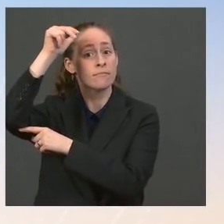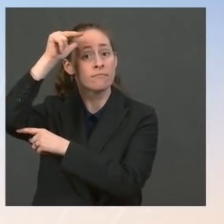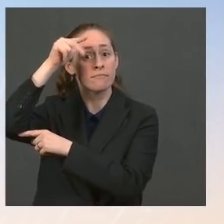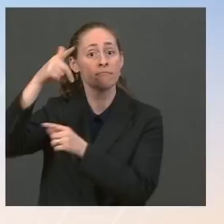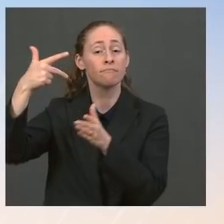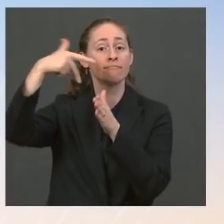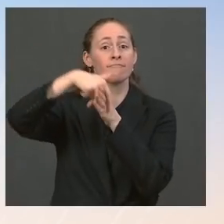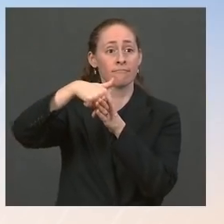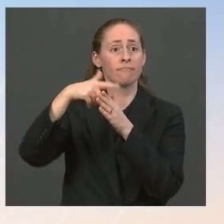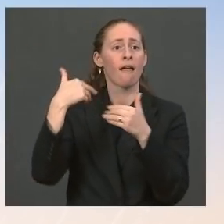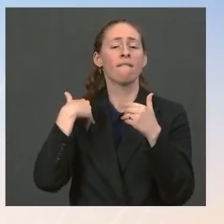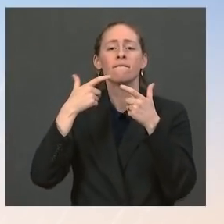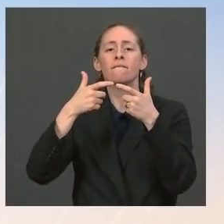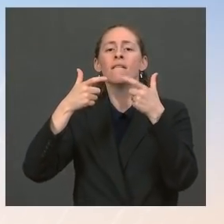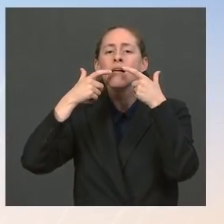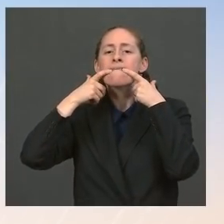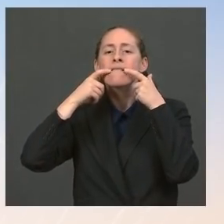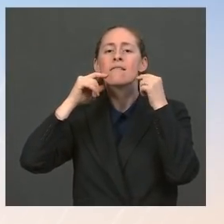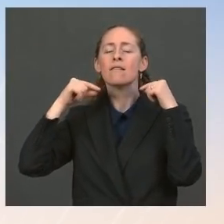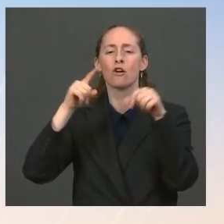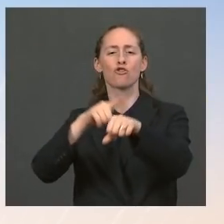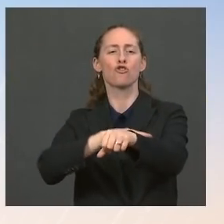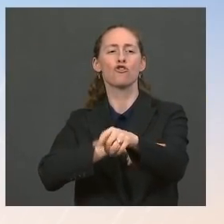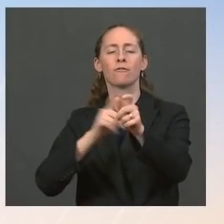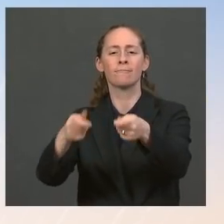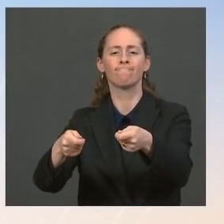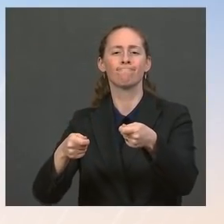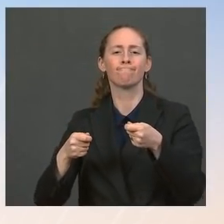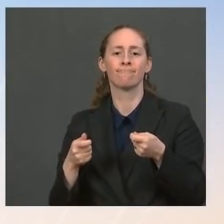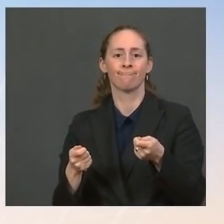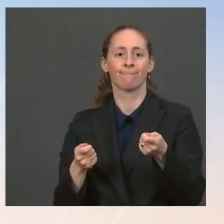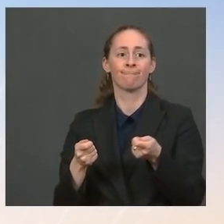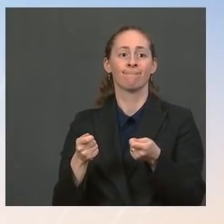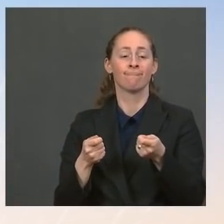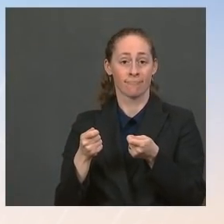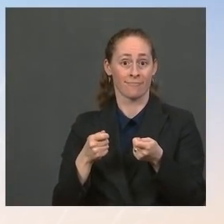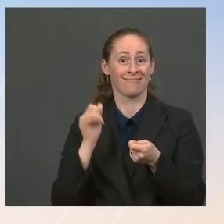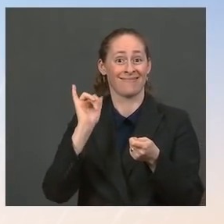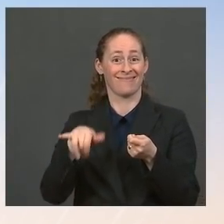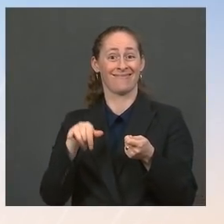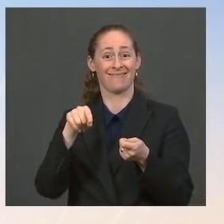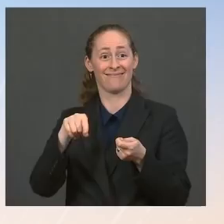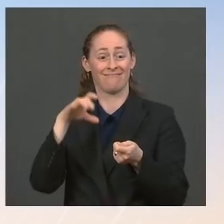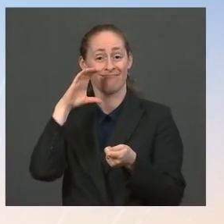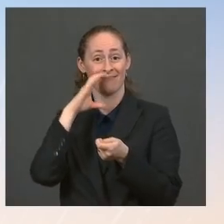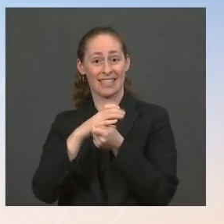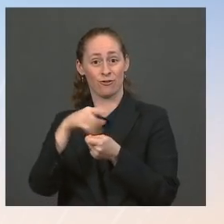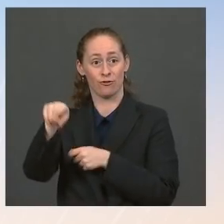and the image in the photograph that we all saw, and that horrified the nation,